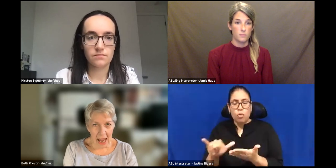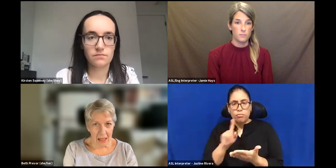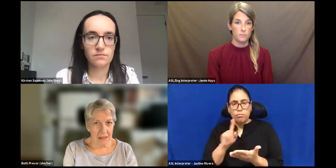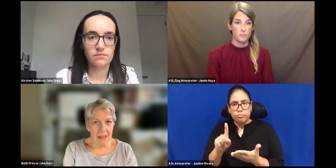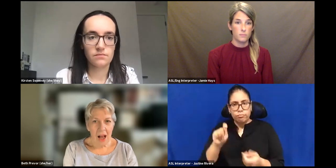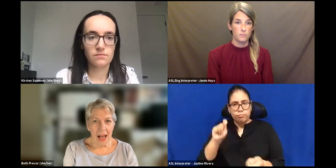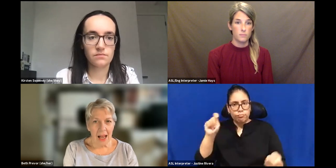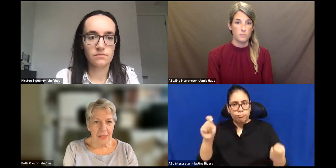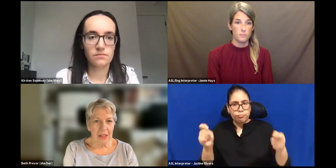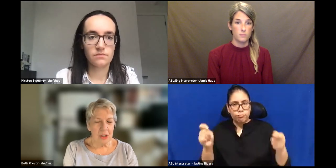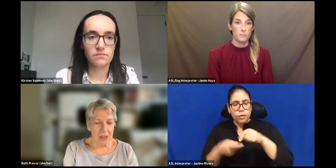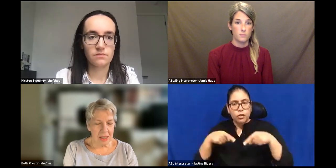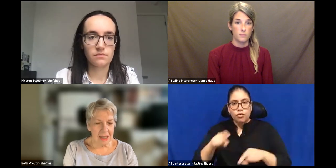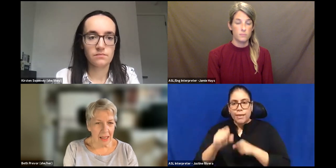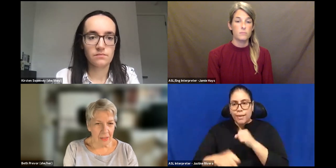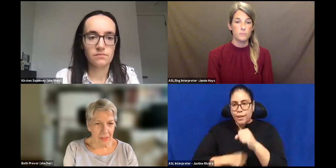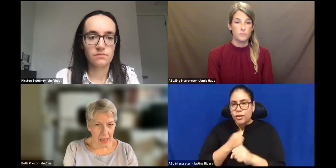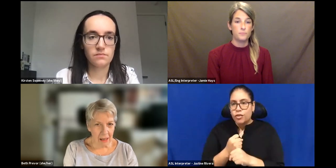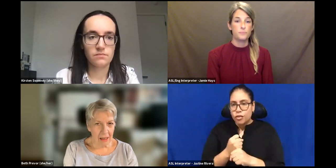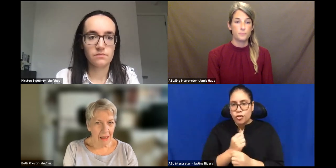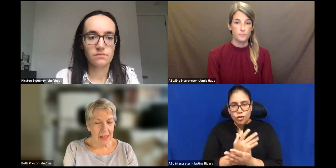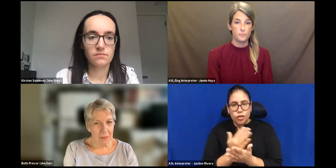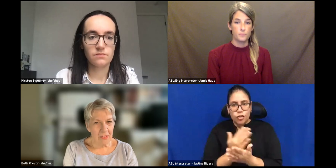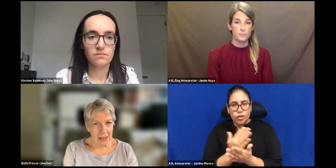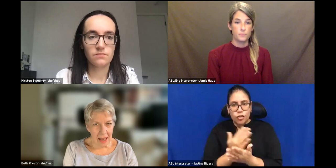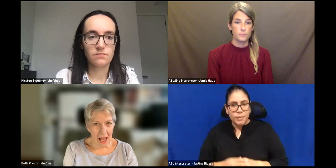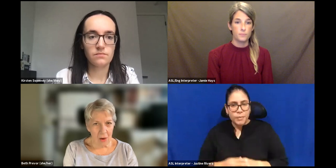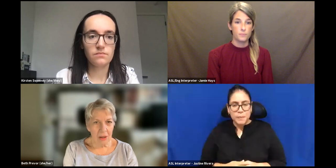And I think the most exciting thing that I'm finding now,